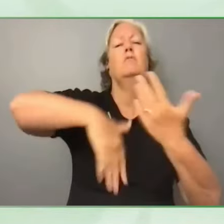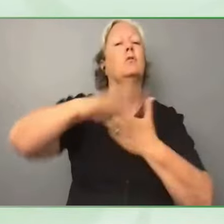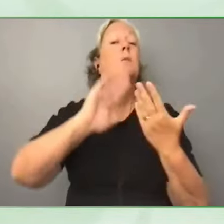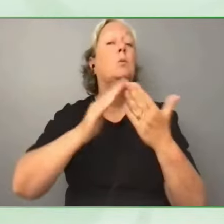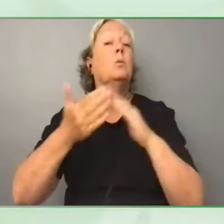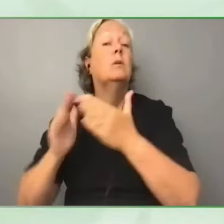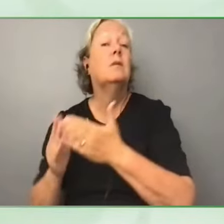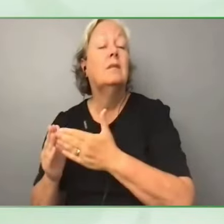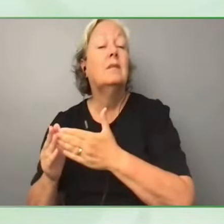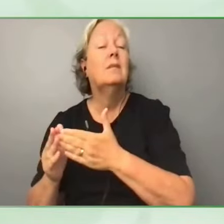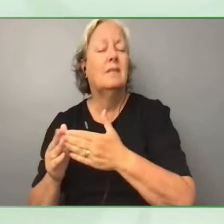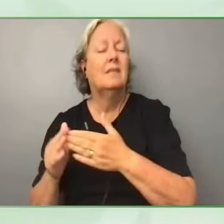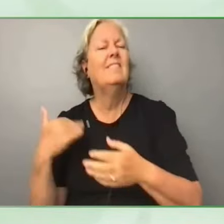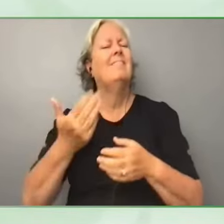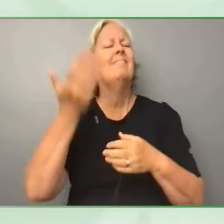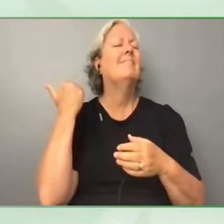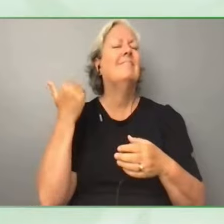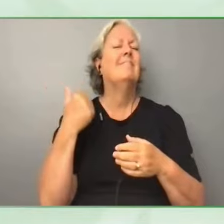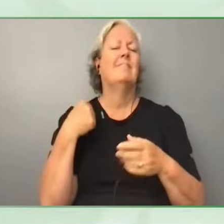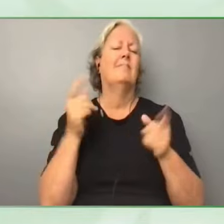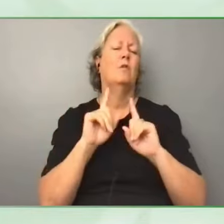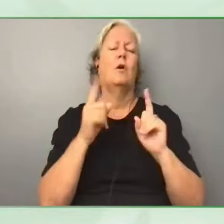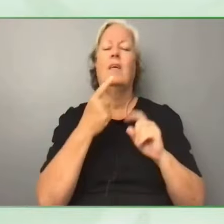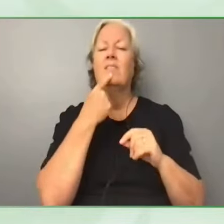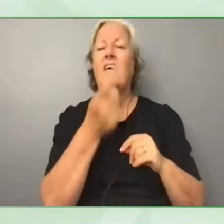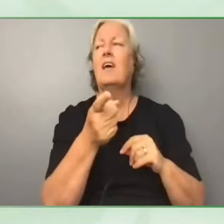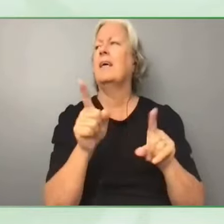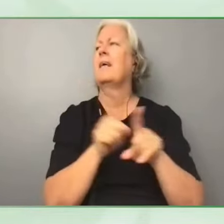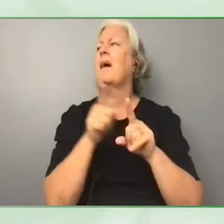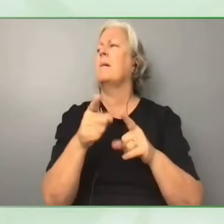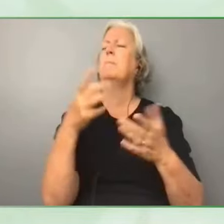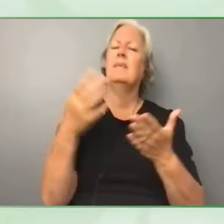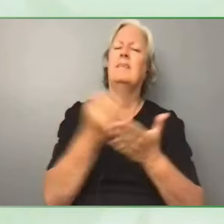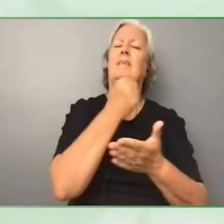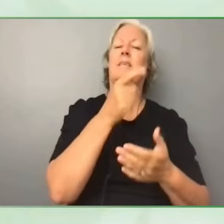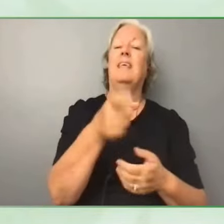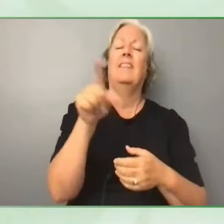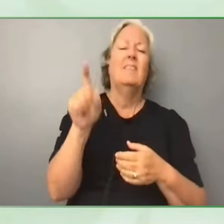this likely factor of success, you need to have a national mechanism